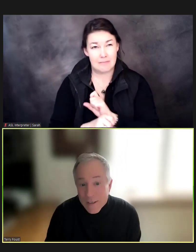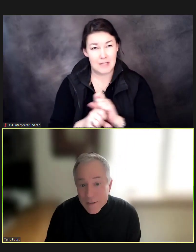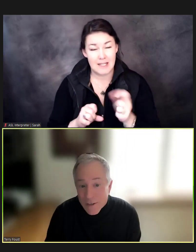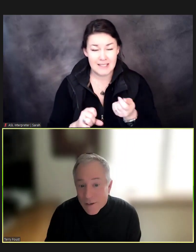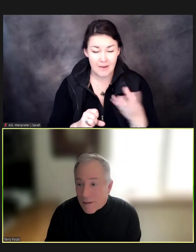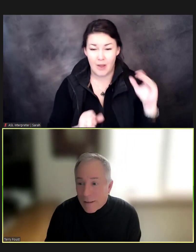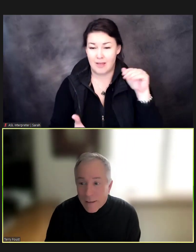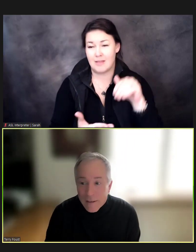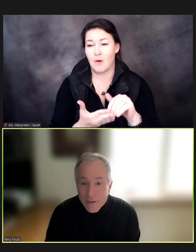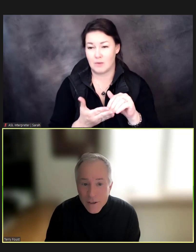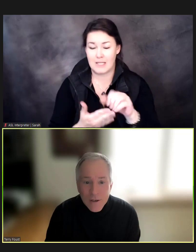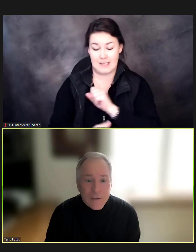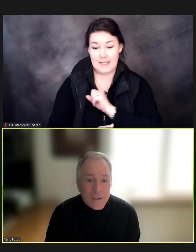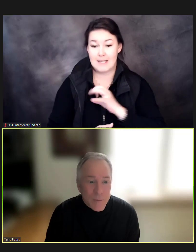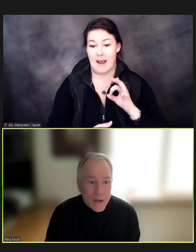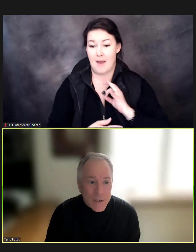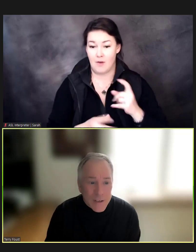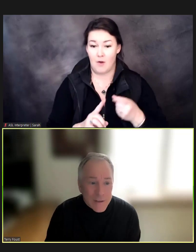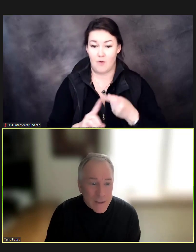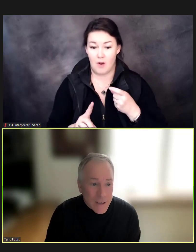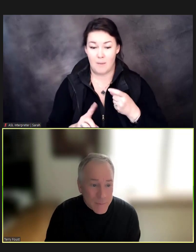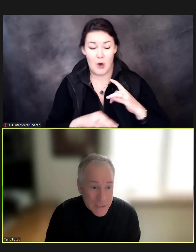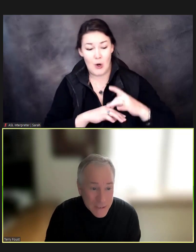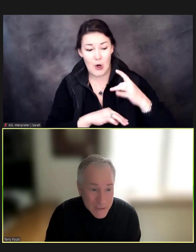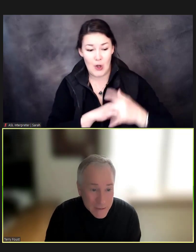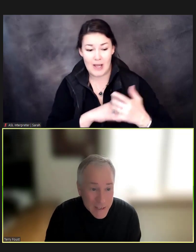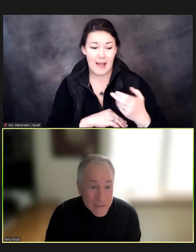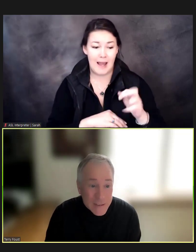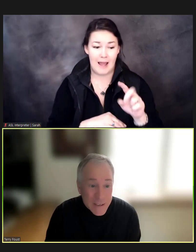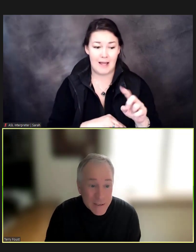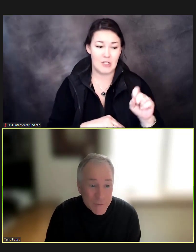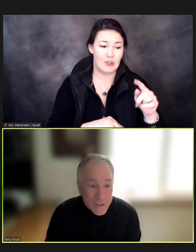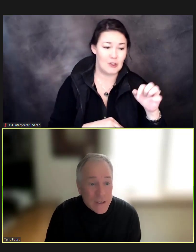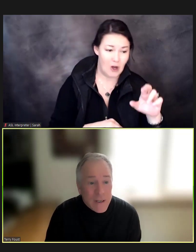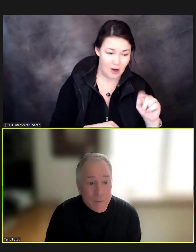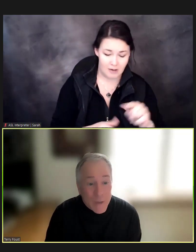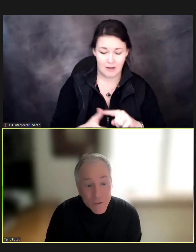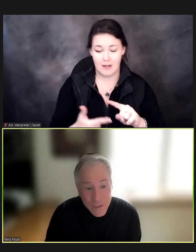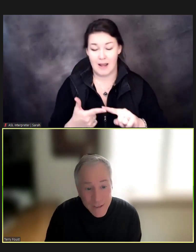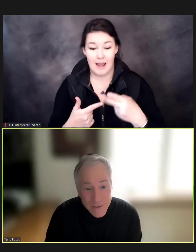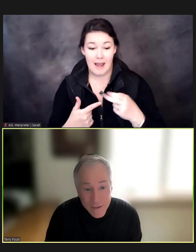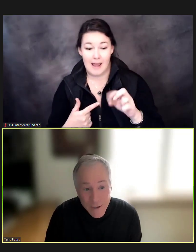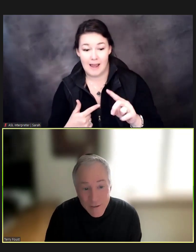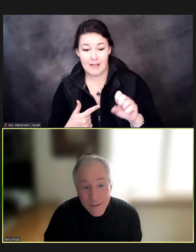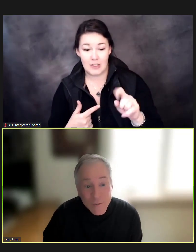Early Head Start, Head Start, American Indian alatchinga Native